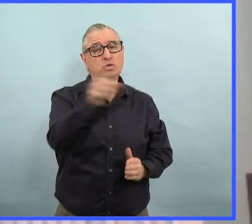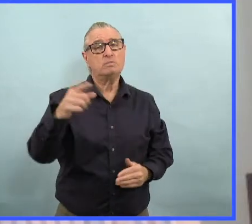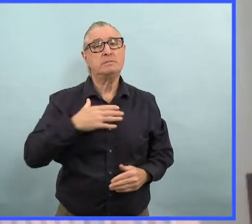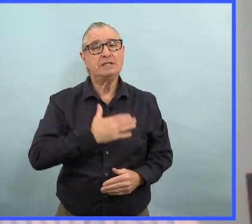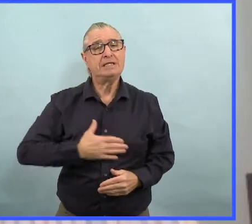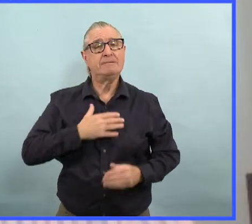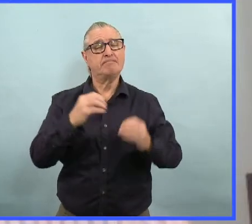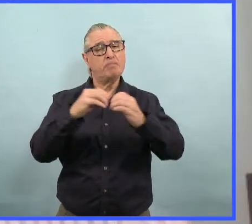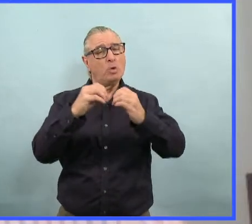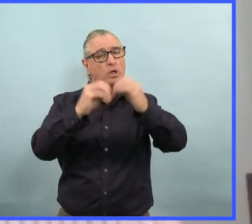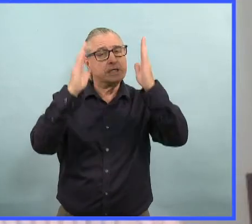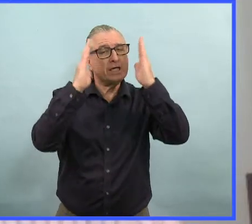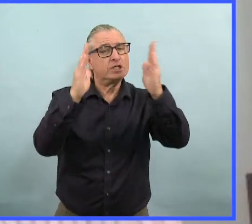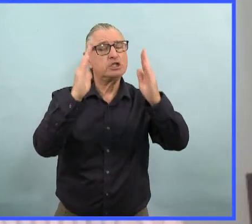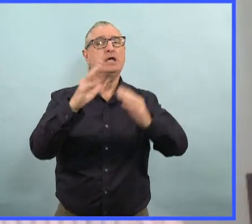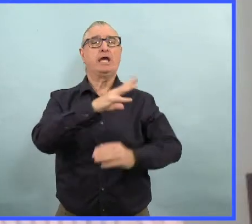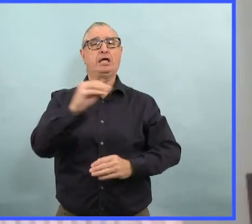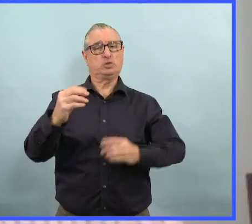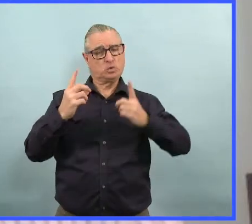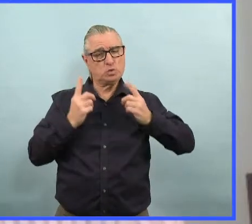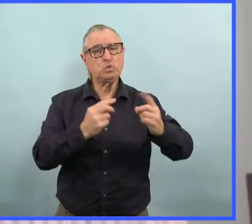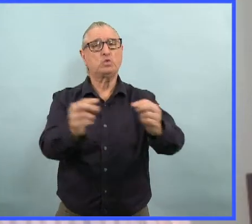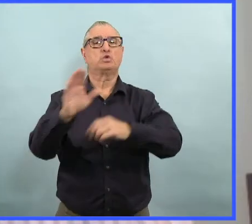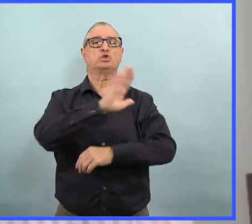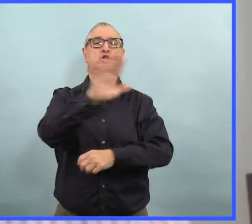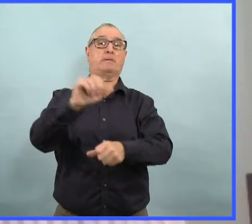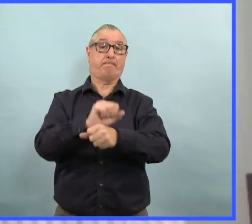so this virus has changed dramatically so we need to change